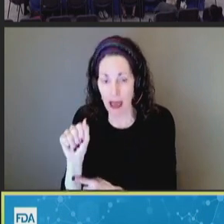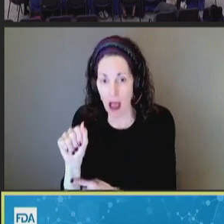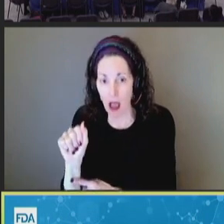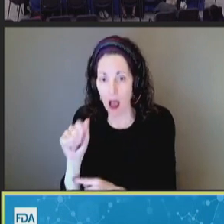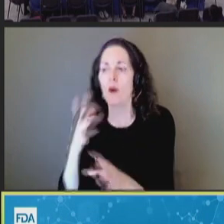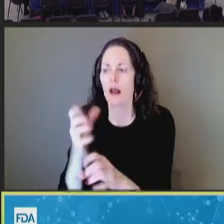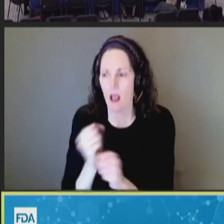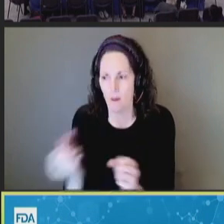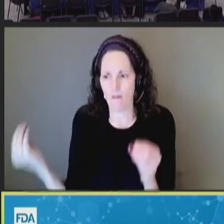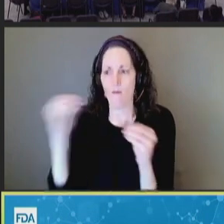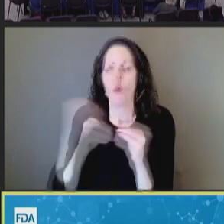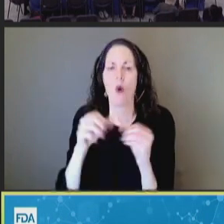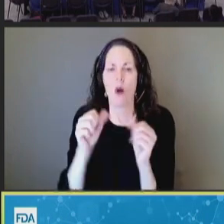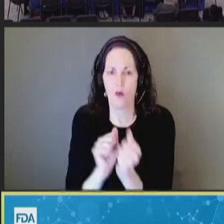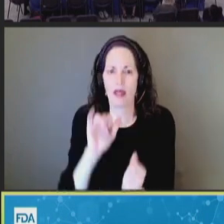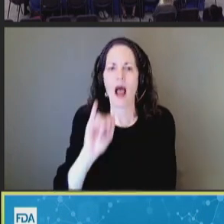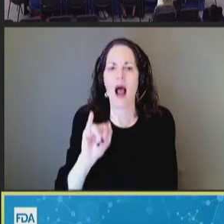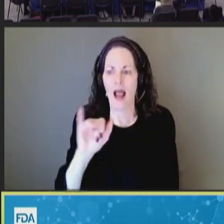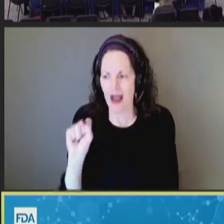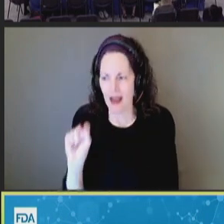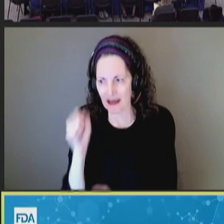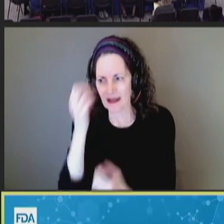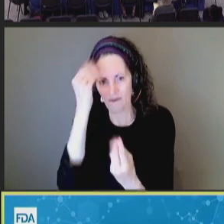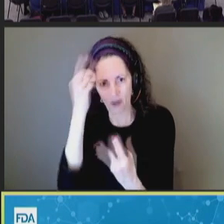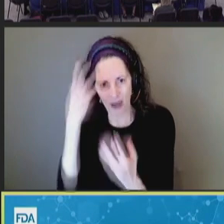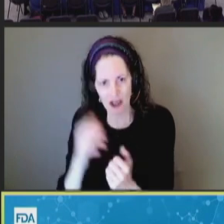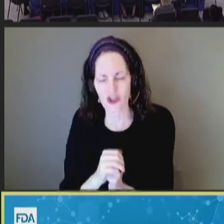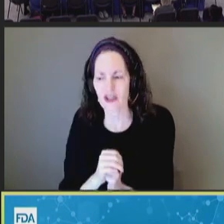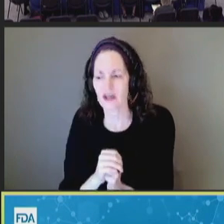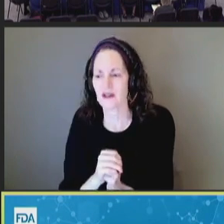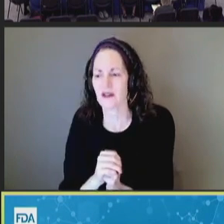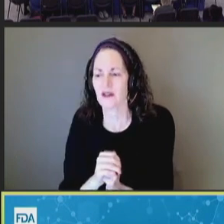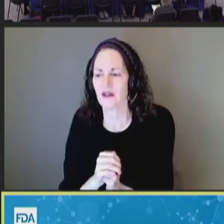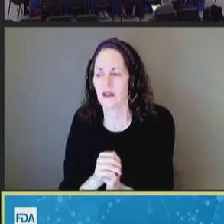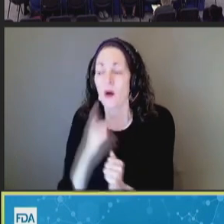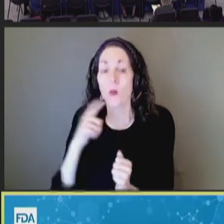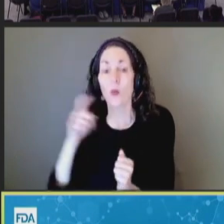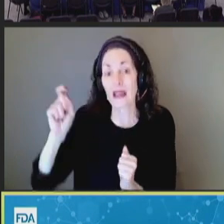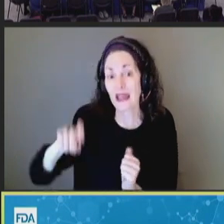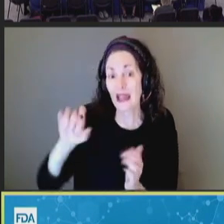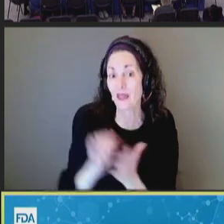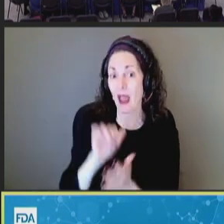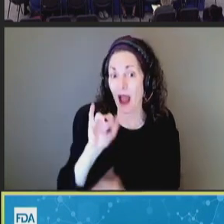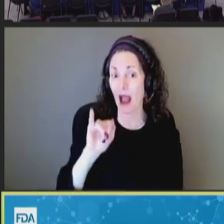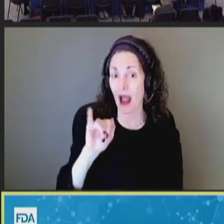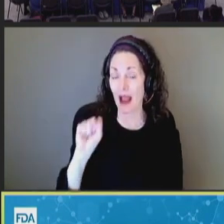And so, continued and expanded IIS data linkage is needed for BEST to continue generating rapid